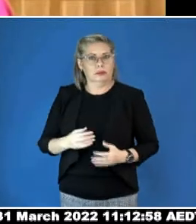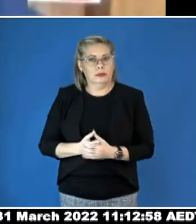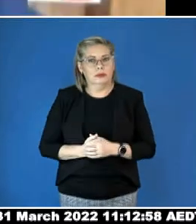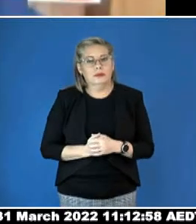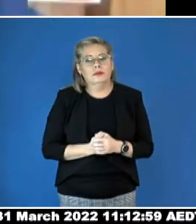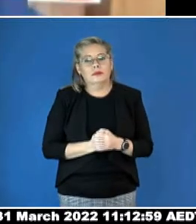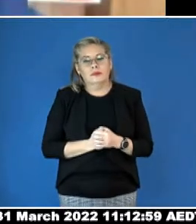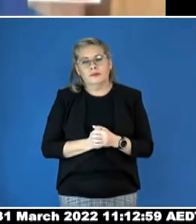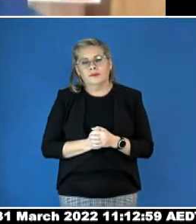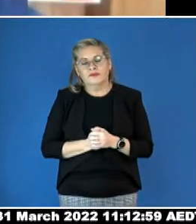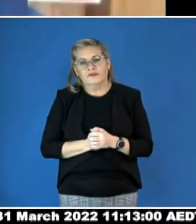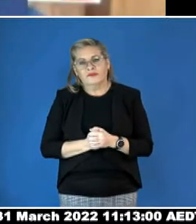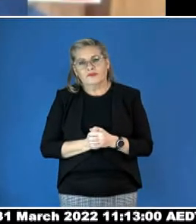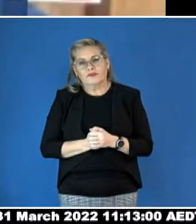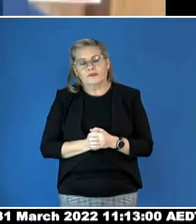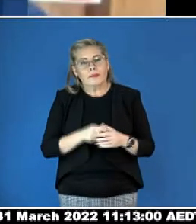Yes. MS EASTMAN: -- in responding to sexual assaults.